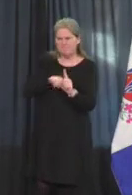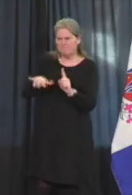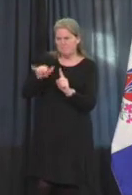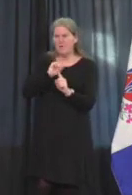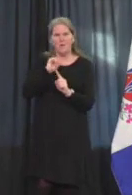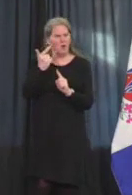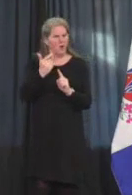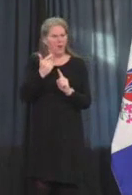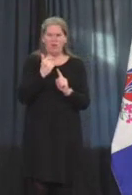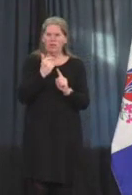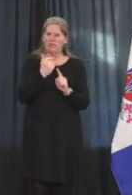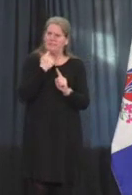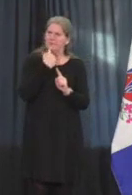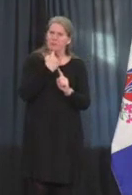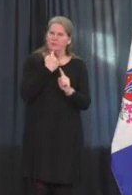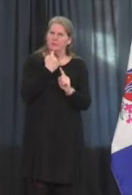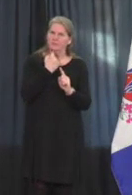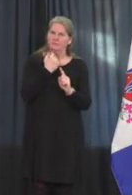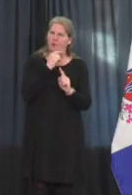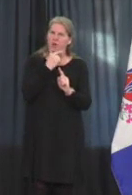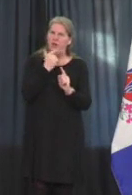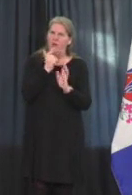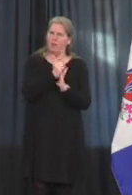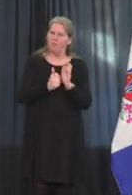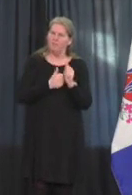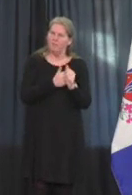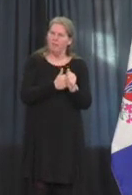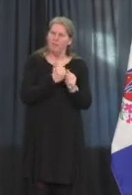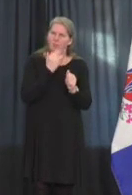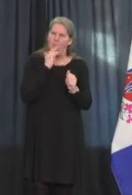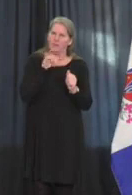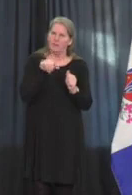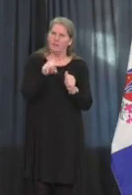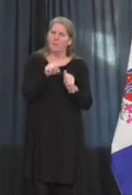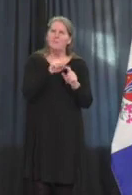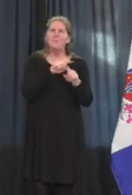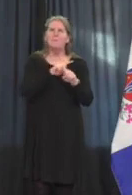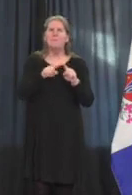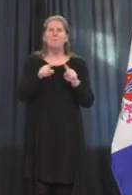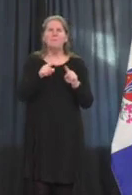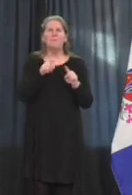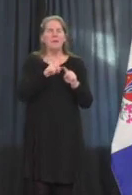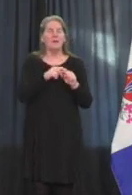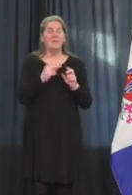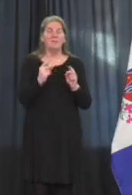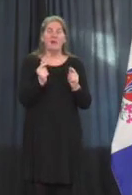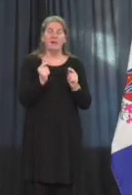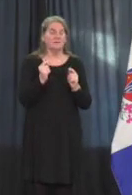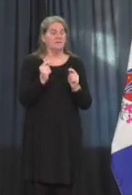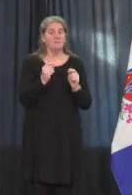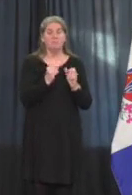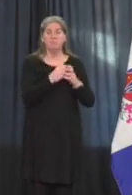SERIOUS, BUT I DON'T THINK IT'S AN ISSUE WITH RESPECT TO ALL OF